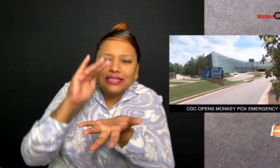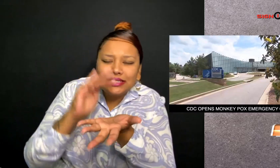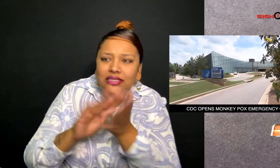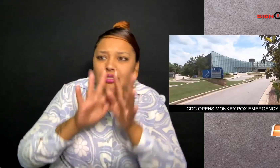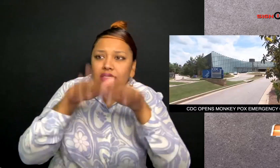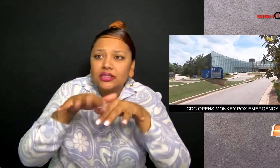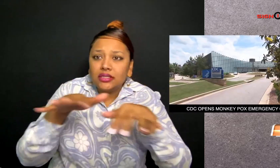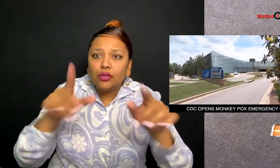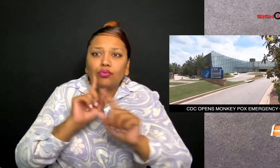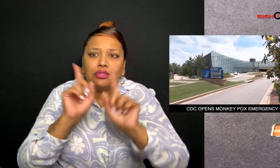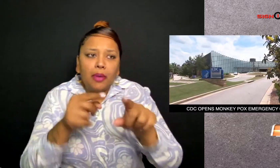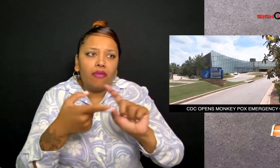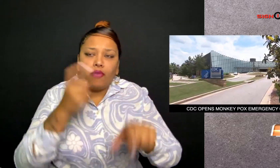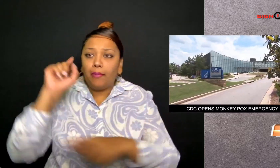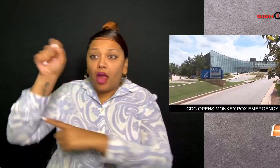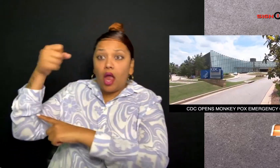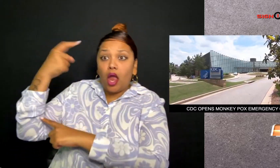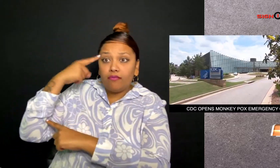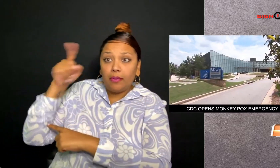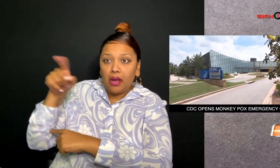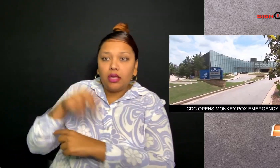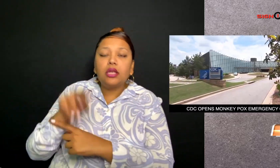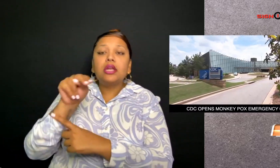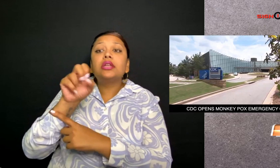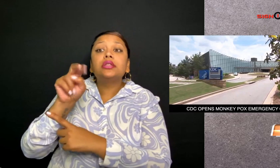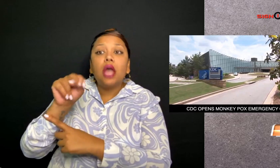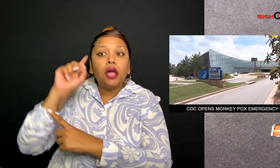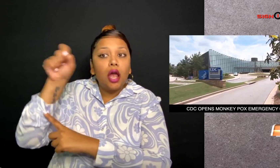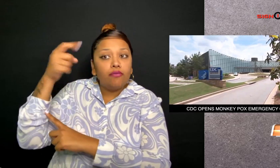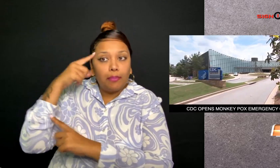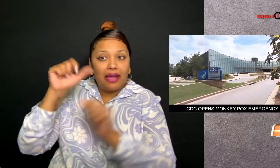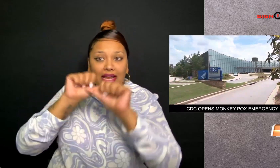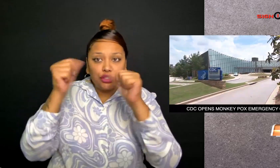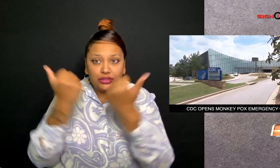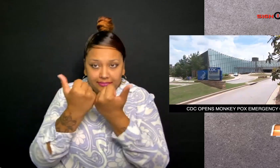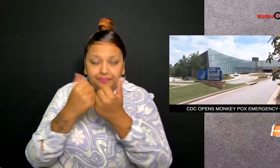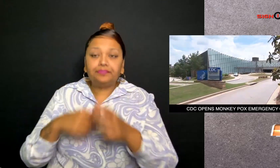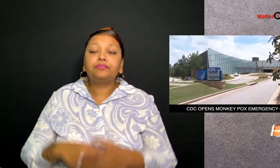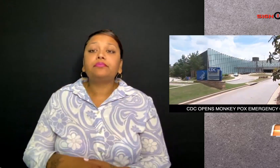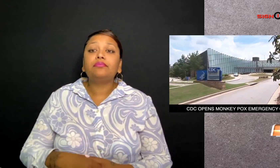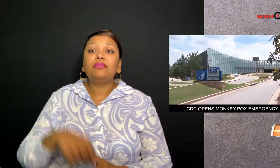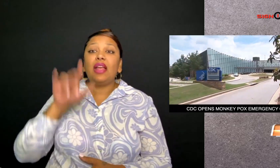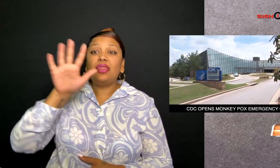be used to deal with the outbreak response from the government and other nongovernment